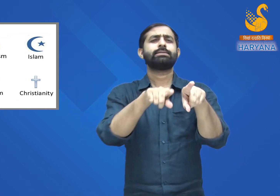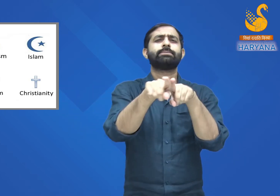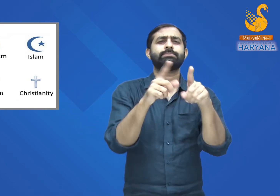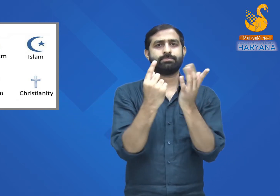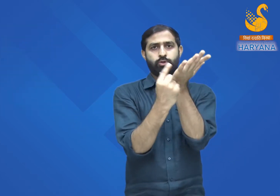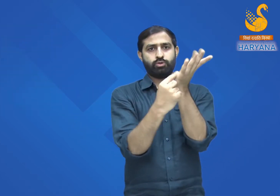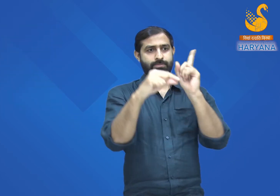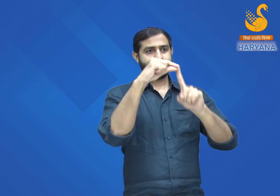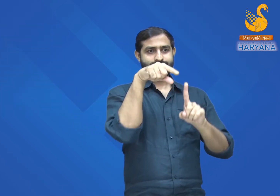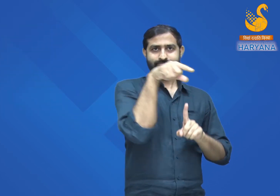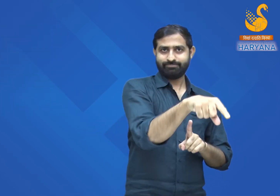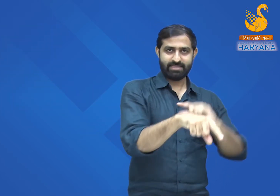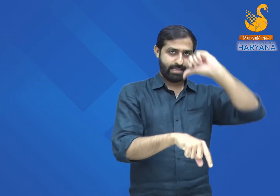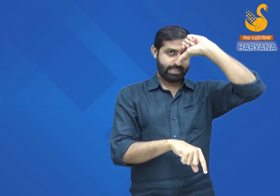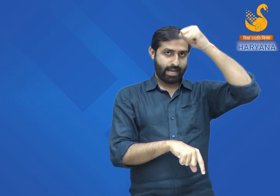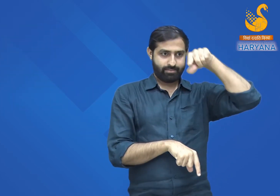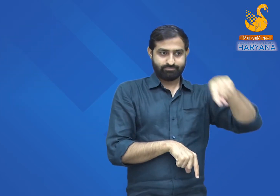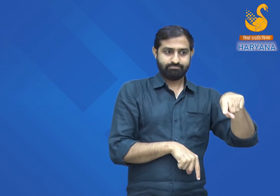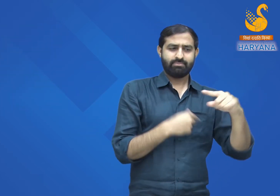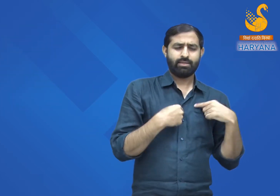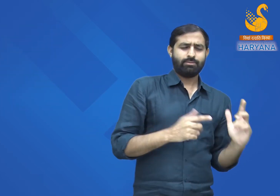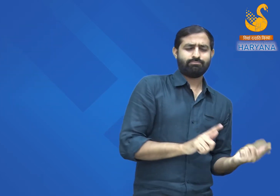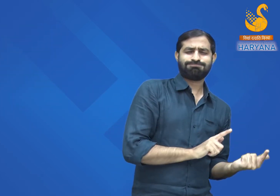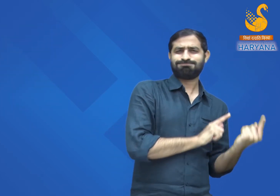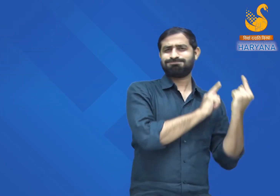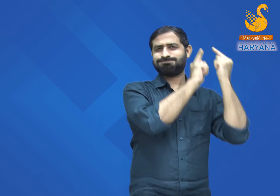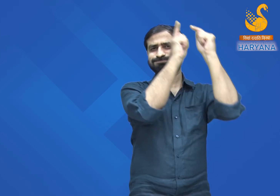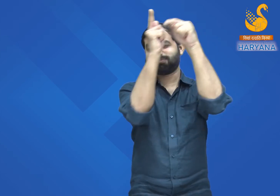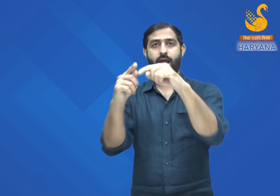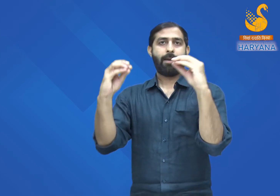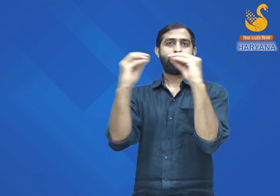For example, people from Uttar Pradesh travel to Mumbai.